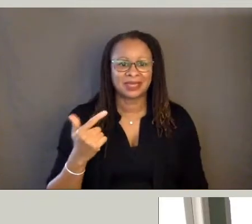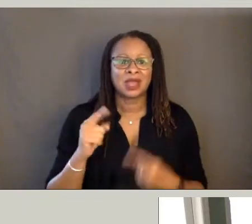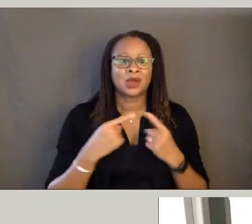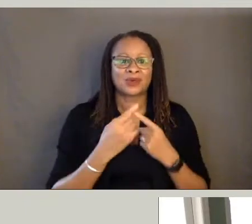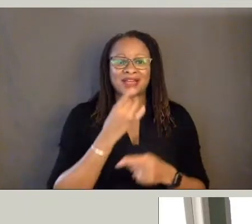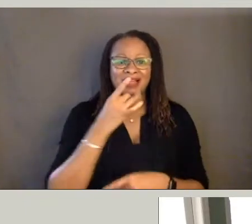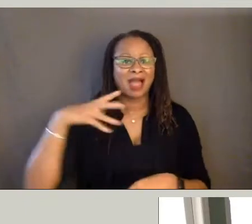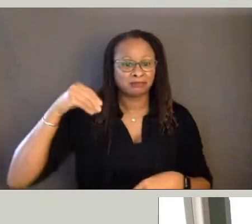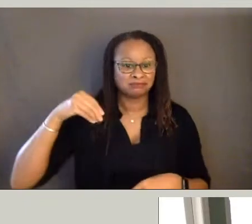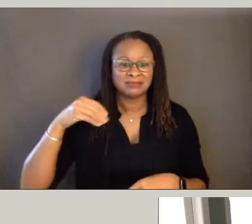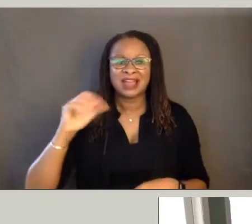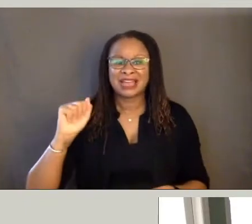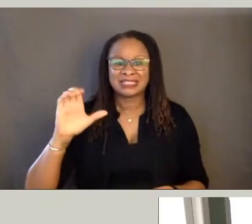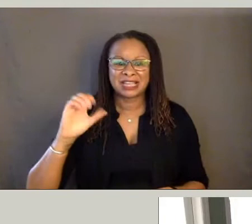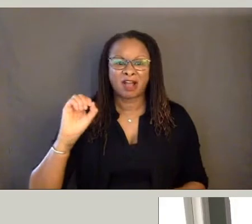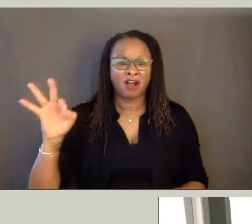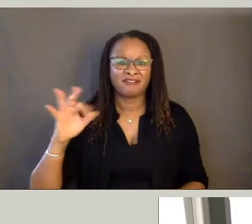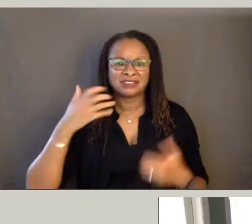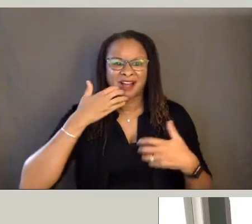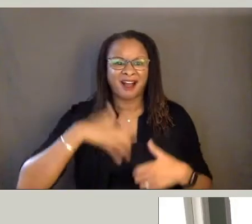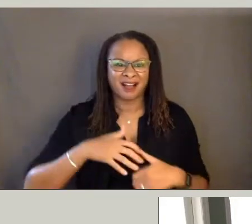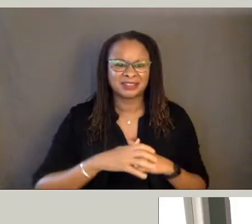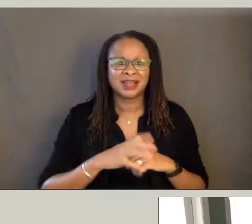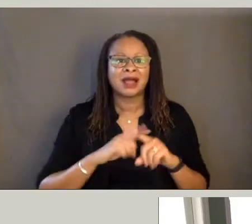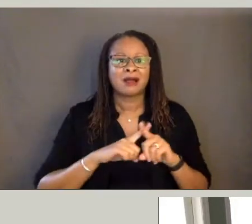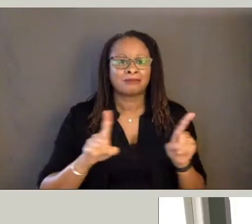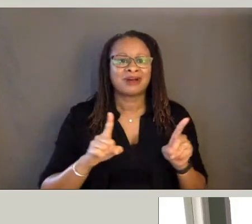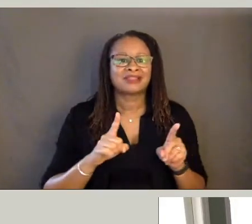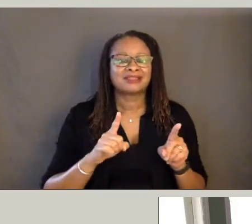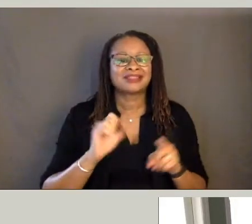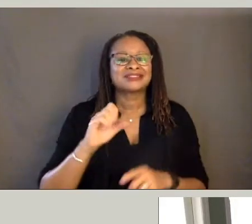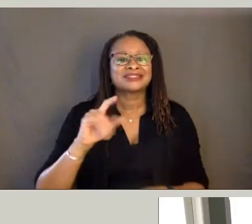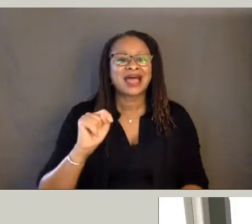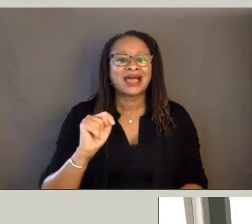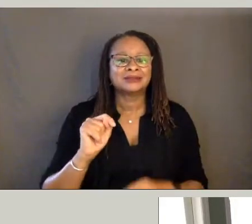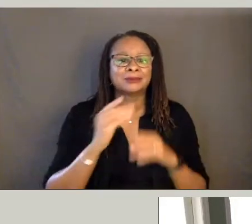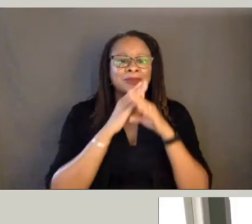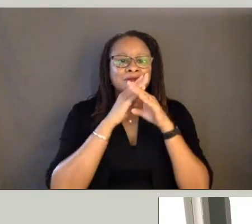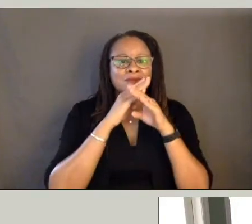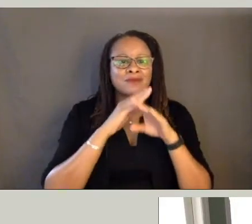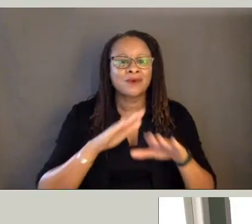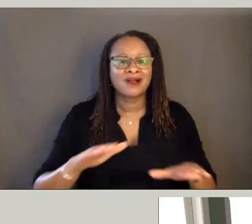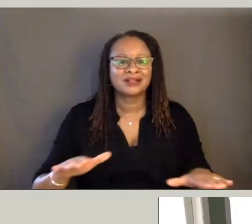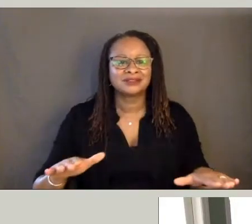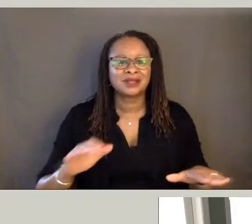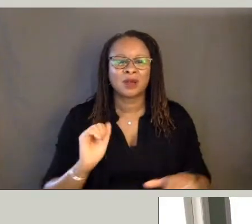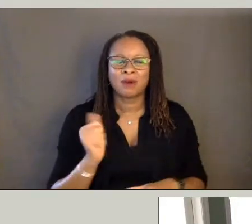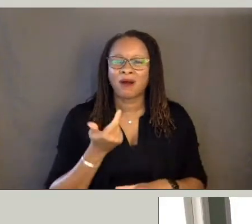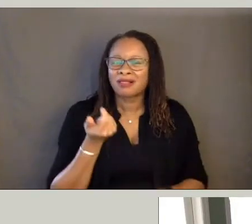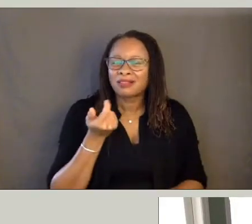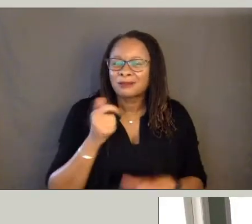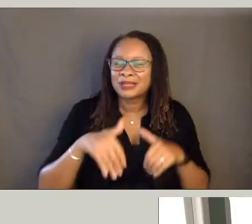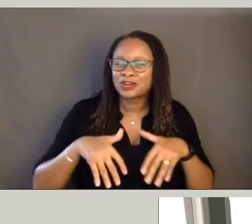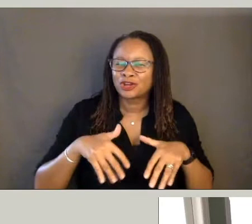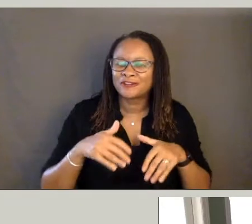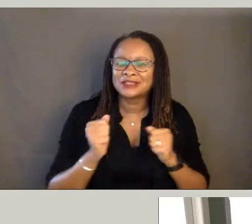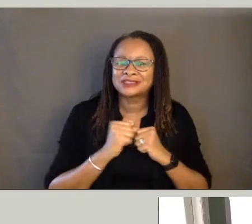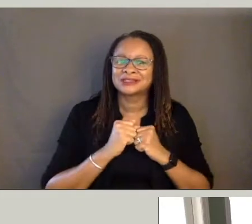and it would get really hot, but the set would get really quiet, right, we'd all be a little nervous and excited.